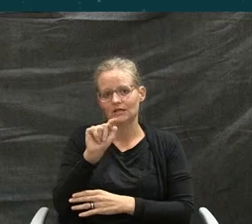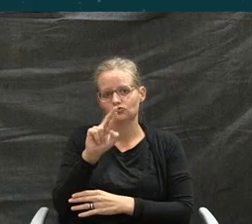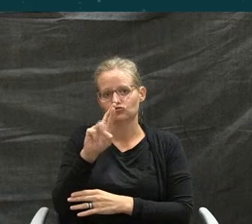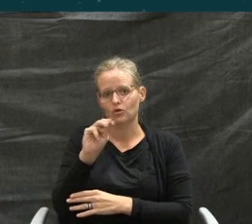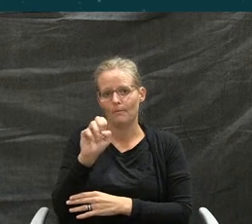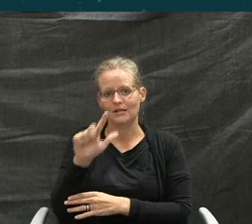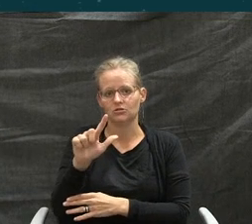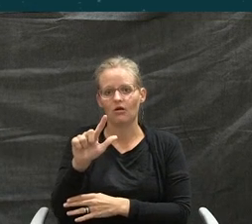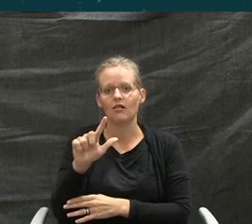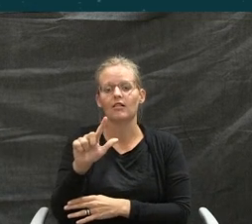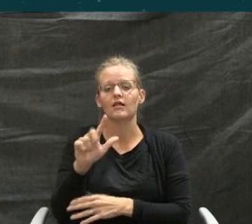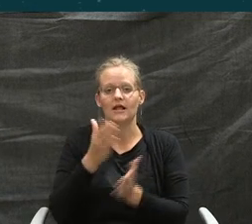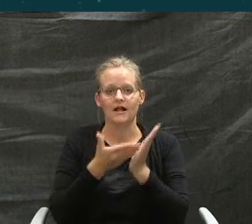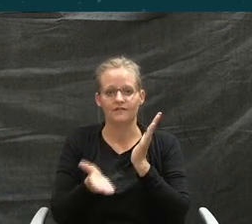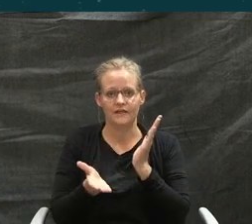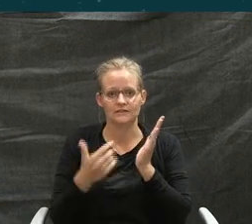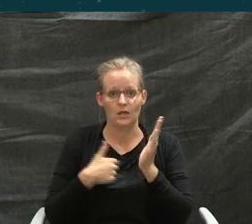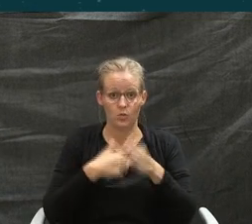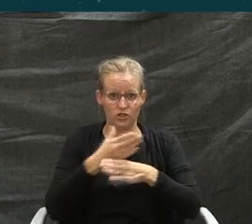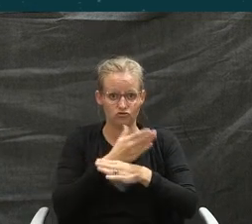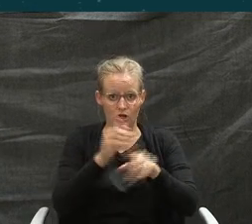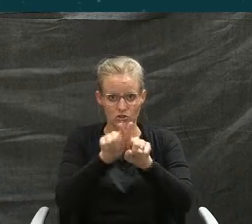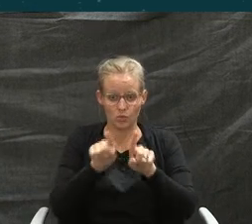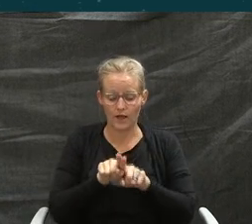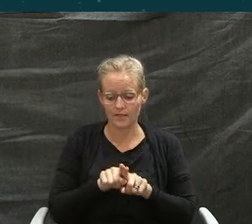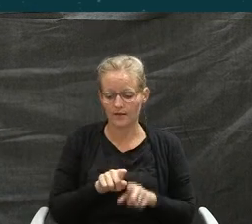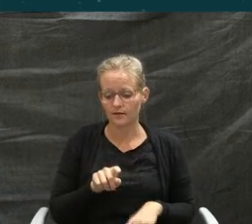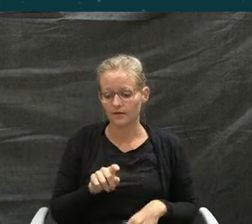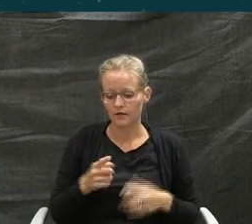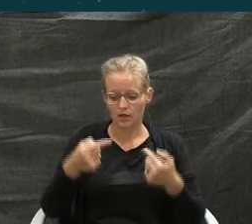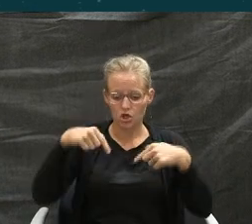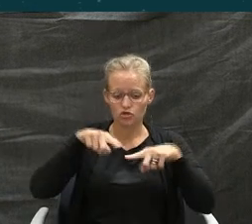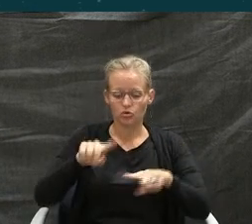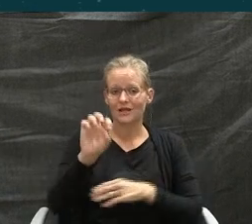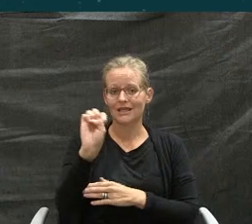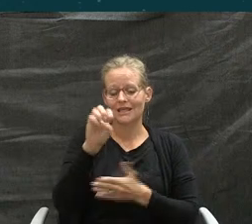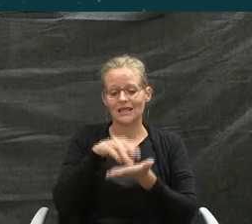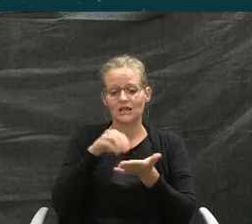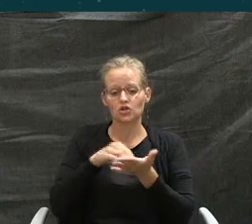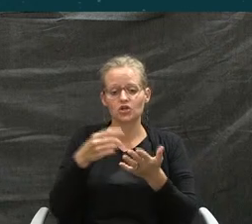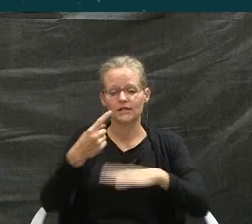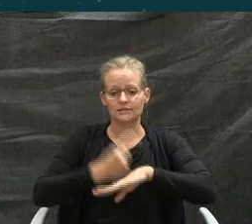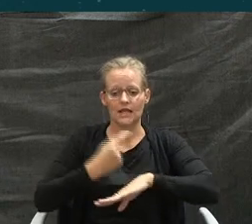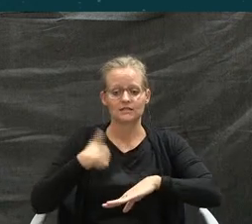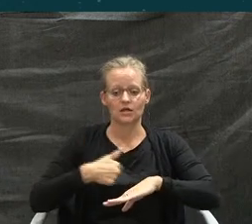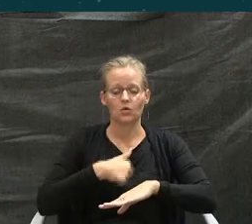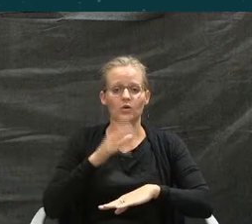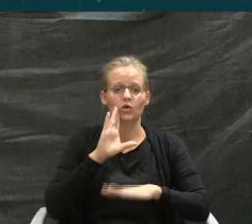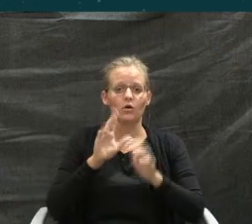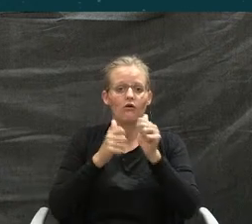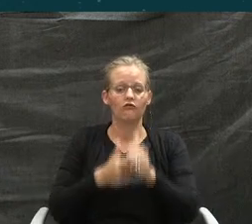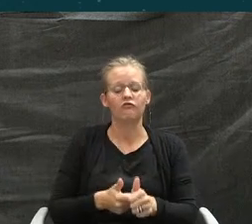So during the E learning days, students again are going to follow their Seven period schedule via flipped on line